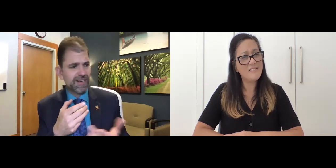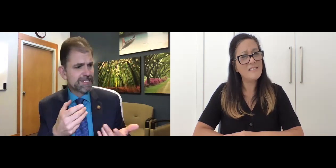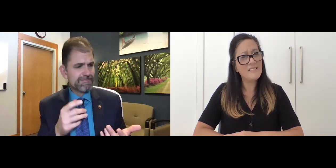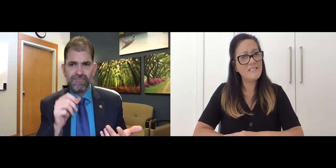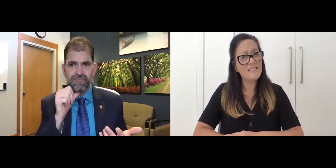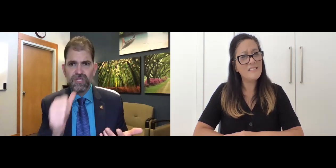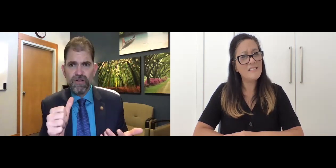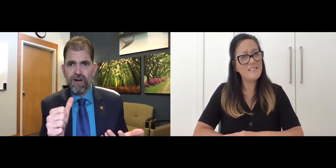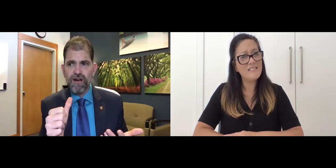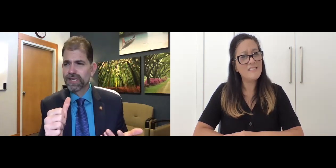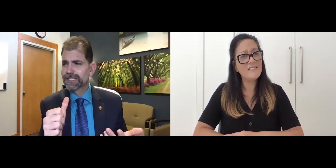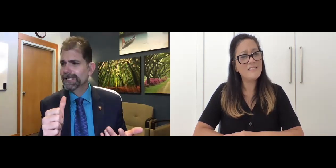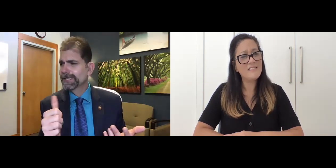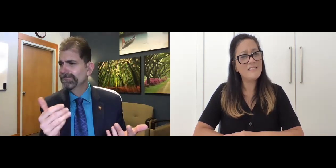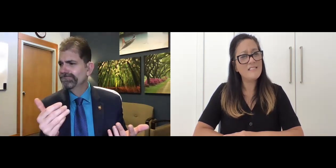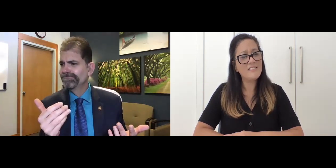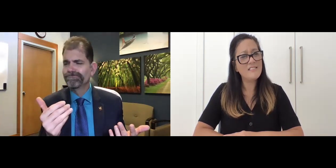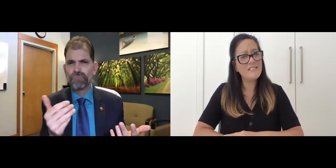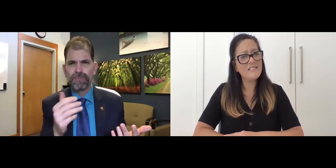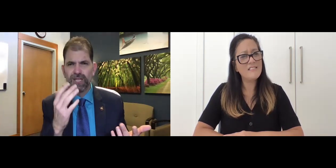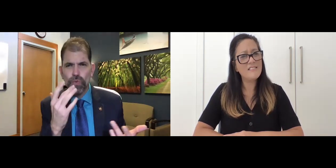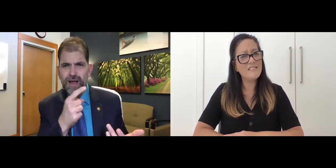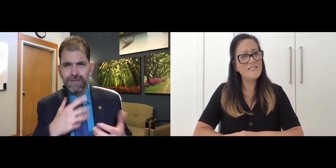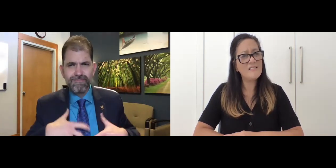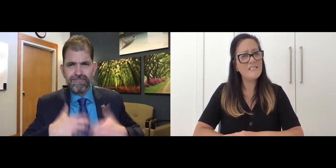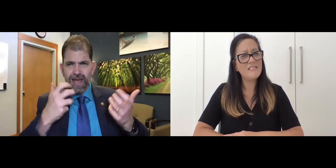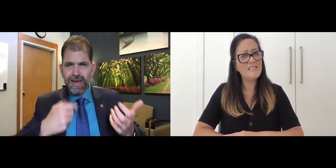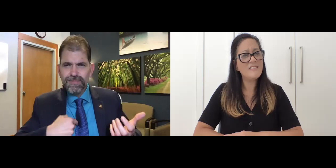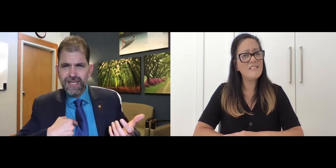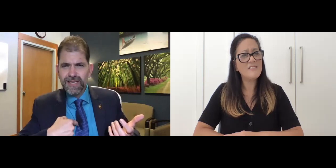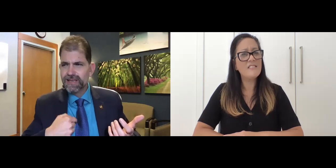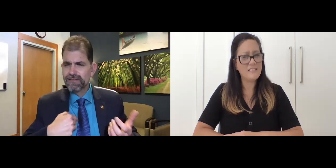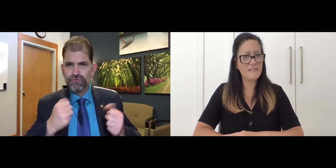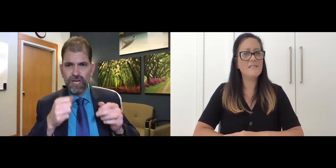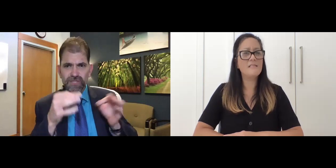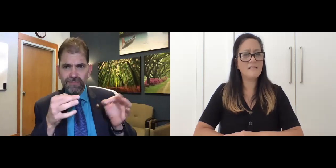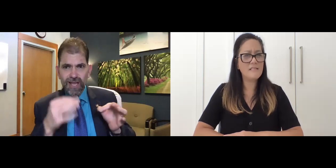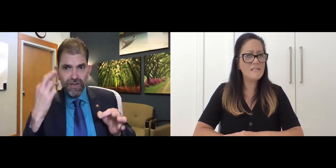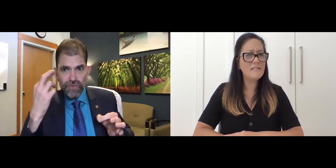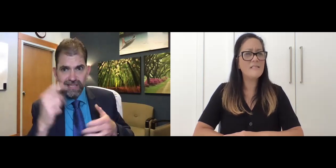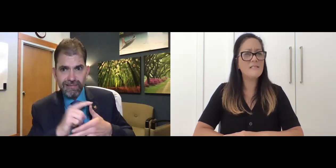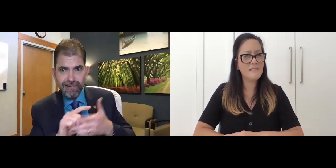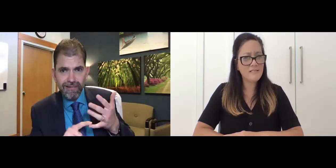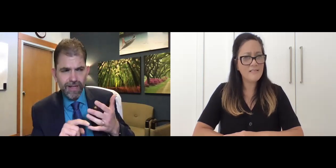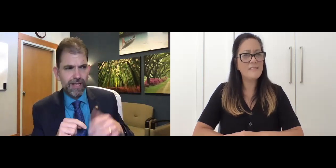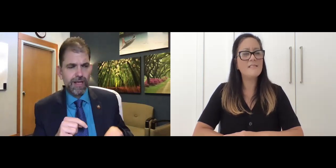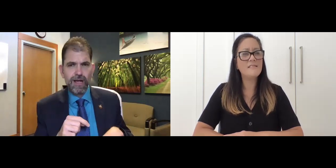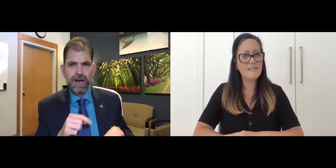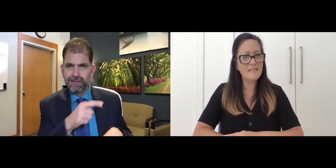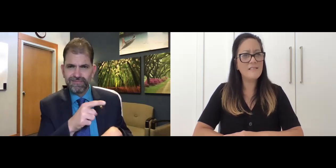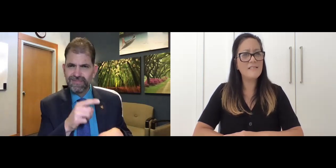why doesn't my friend, my deaf friend, why did they get mad at me so easily?